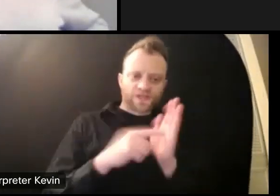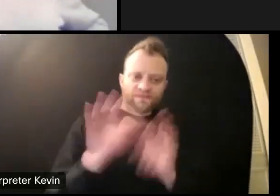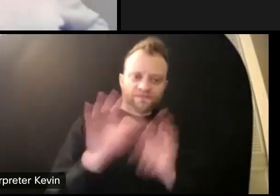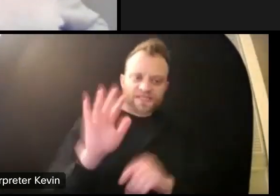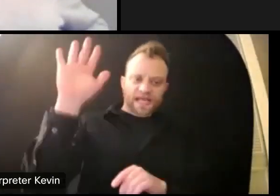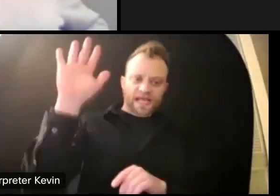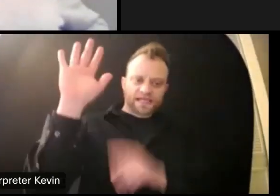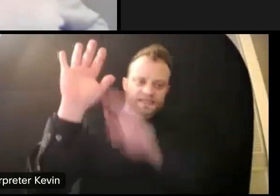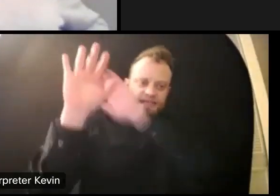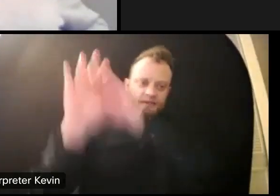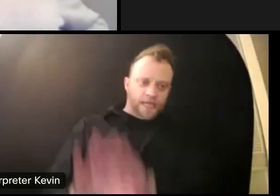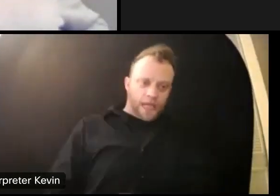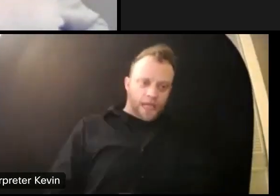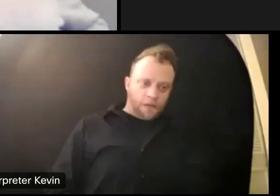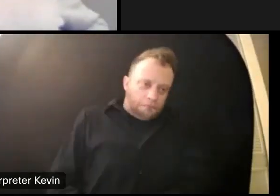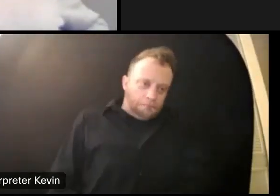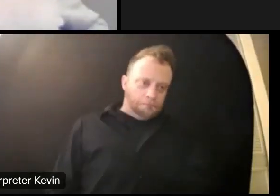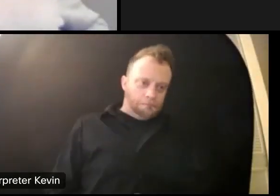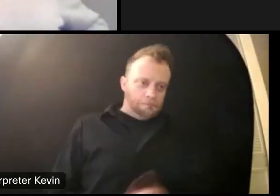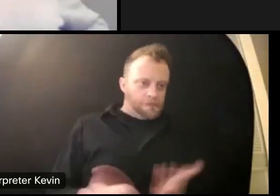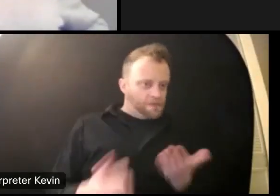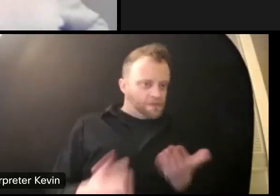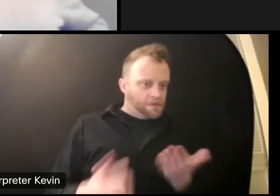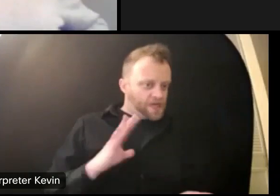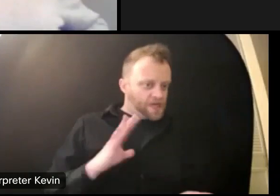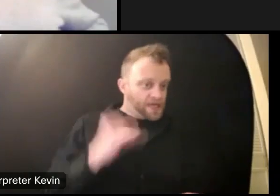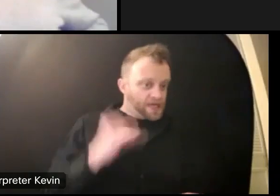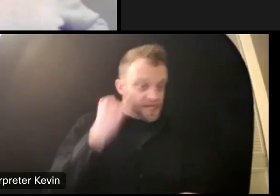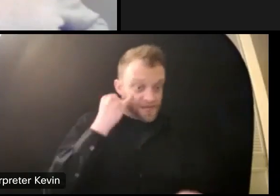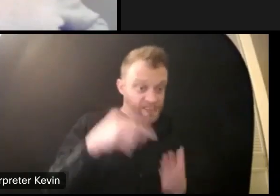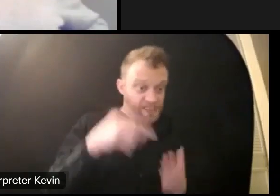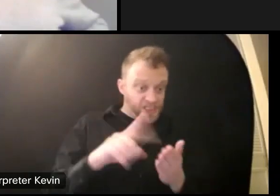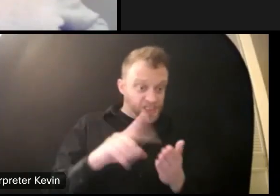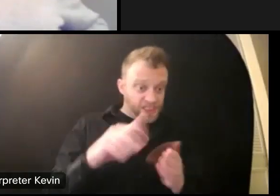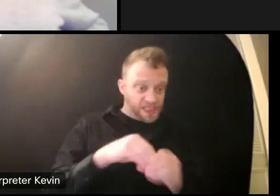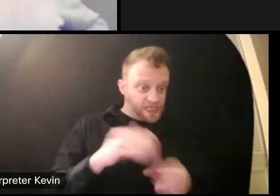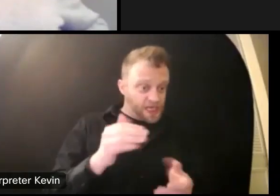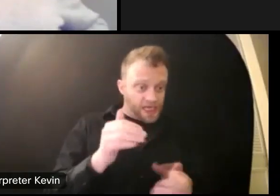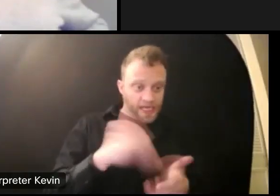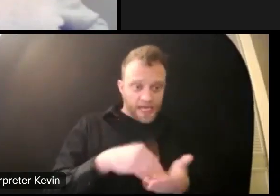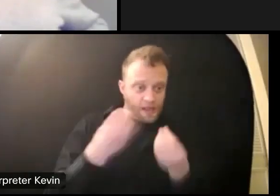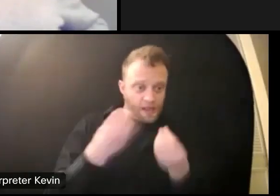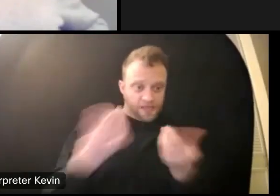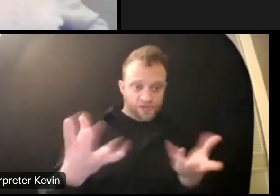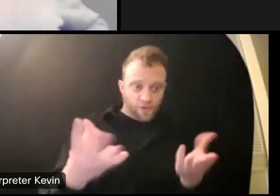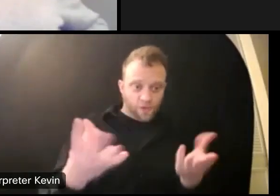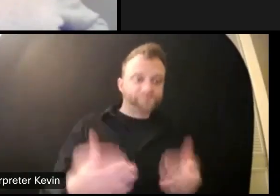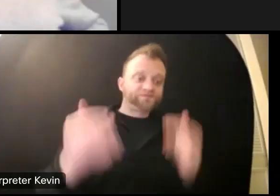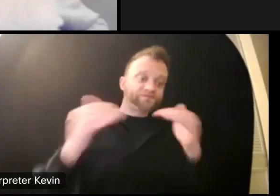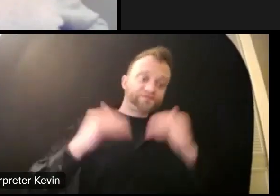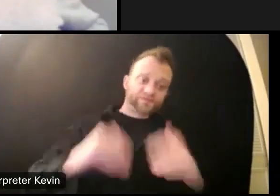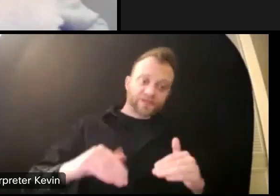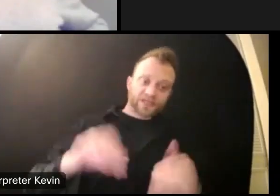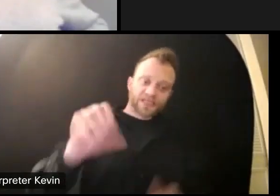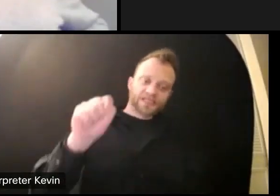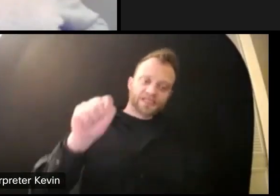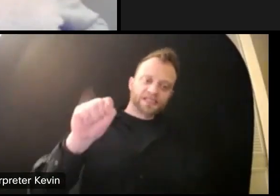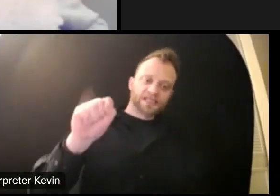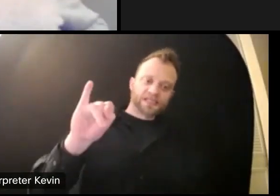if he comes back we'll get him. Let's go to Commissioner-elect Sycamore. You're unmuted.